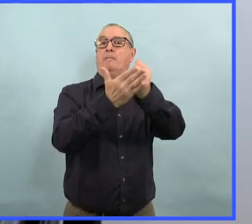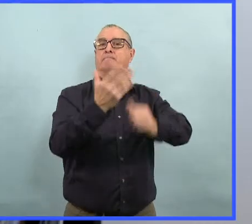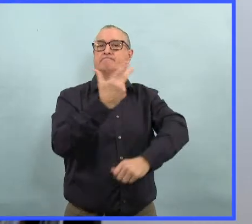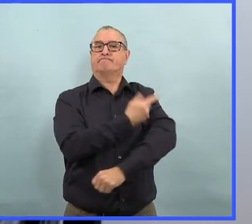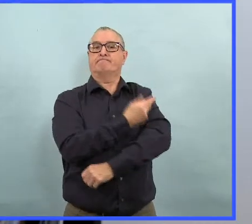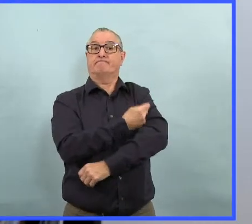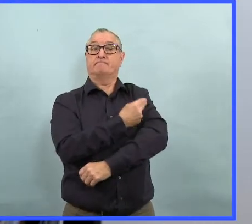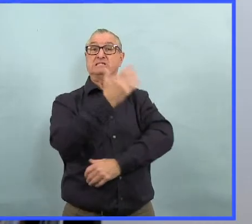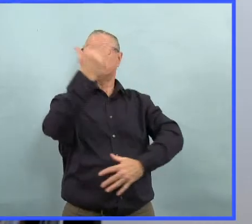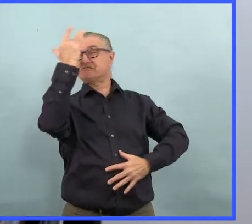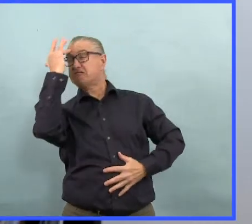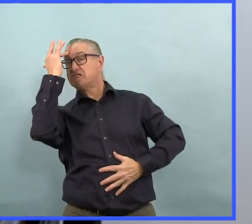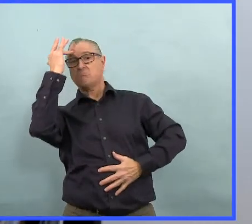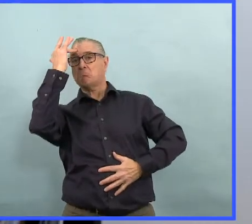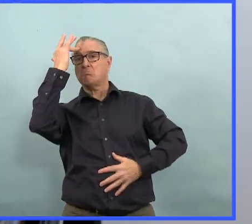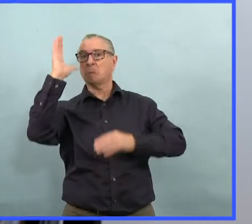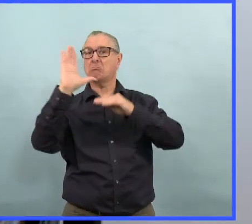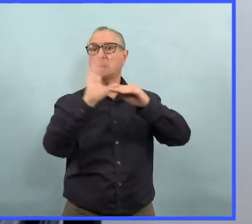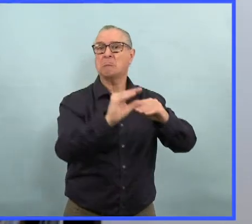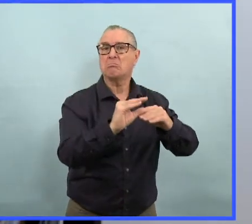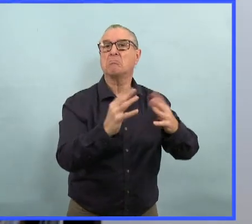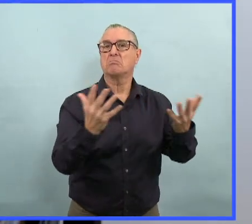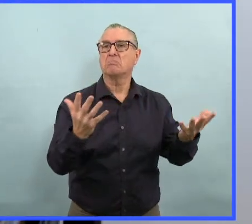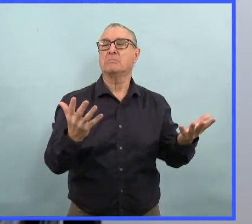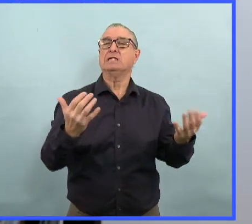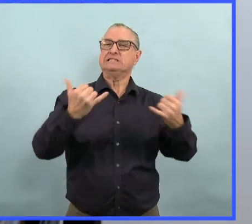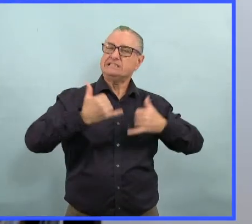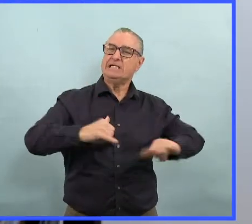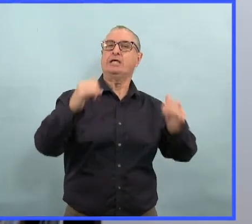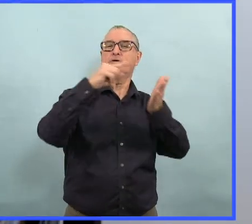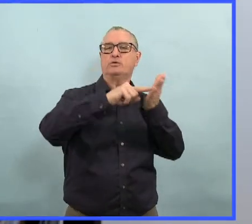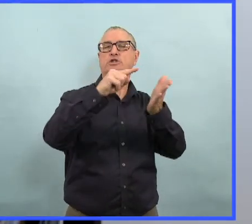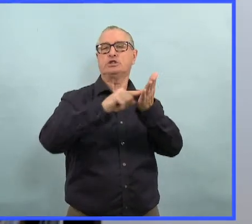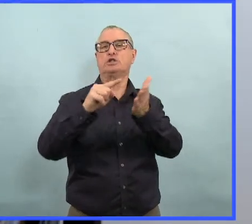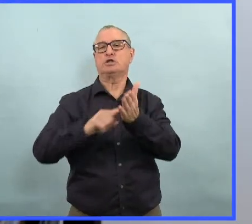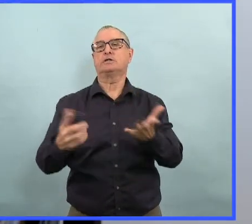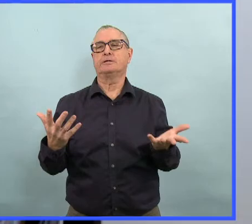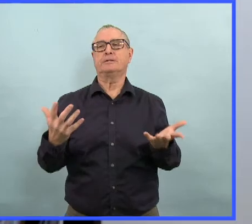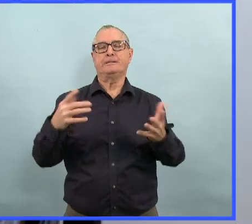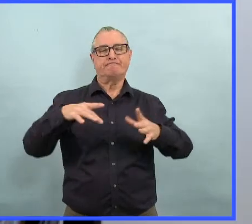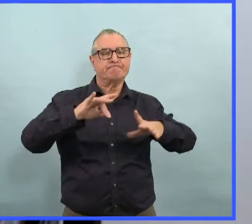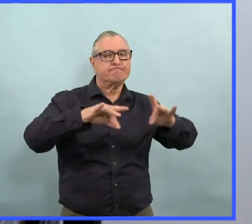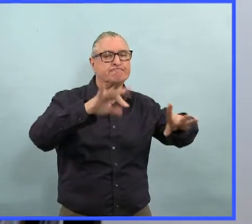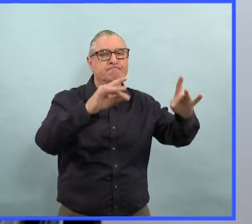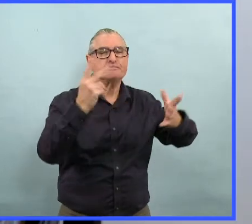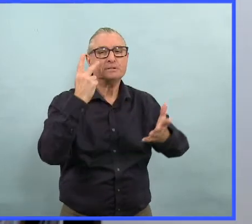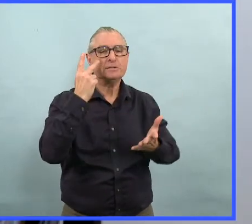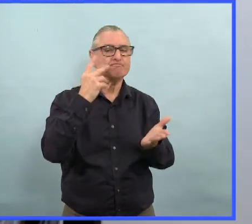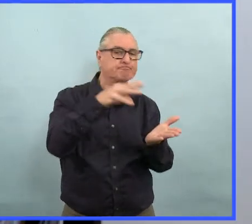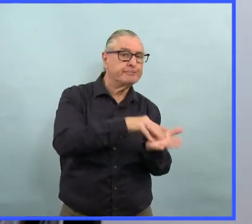that needs to be developed before we would feel that it's a reasonable restriction or expectation